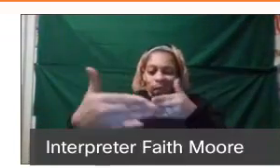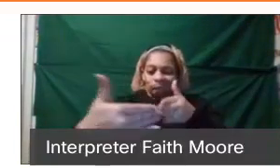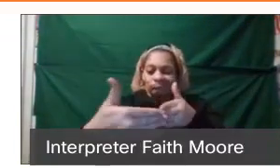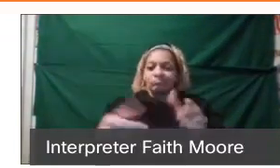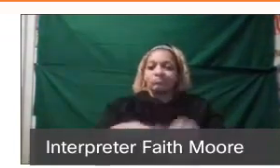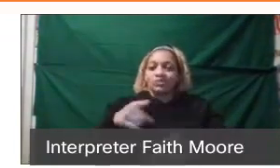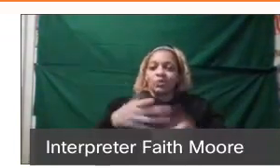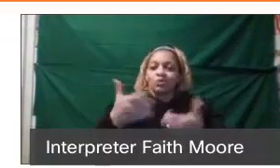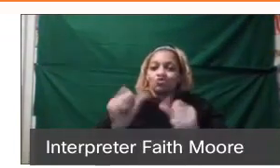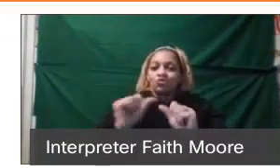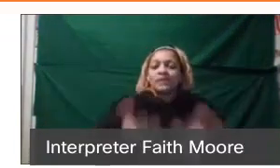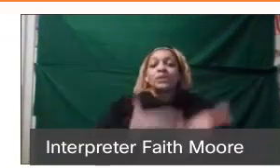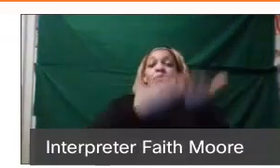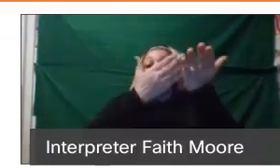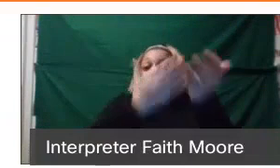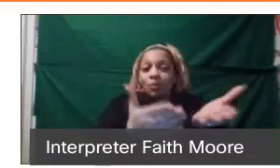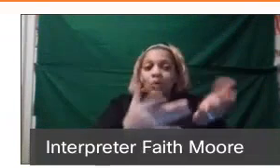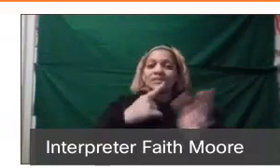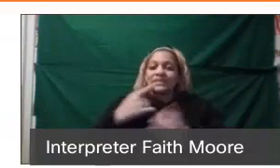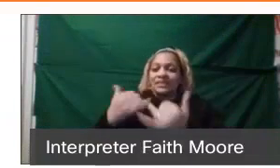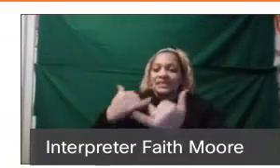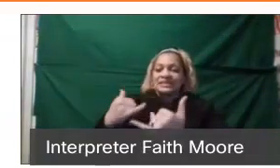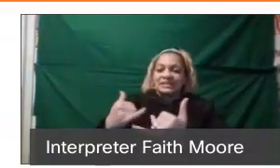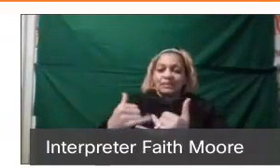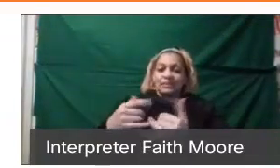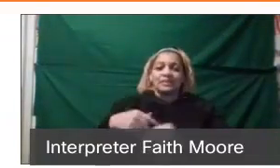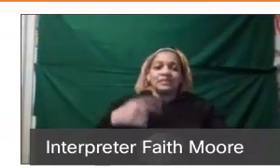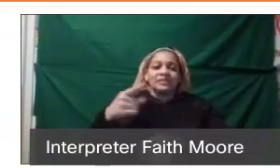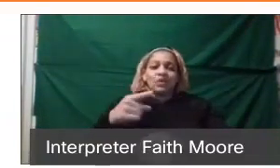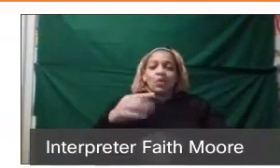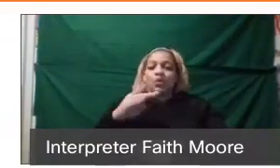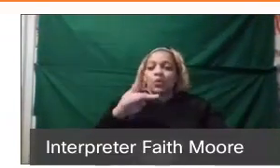So, we're also proposing we have existing herb extensions on the West side of the street, but.